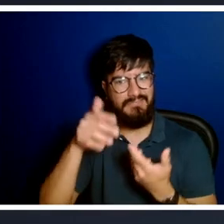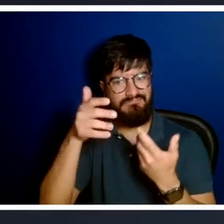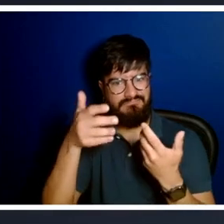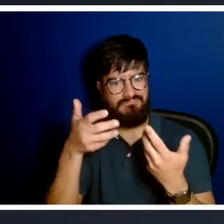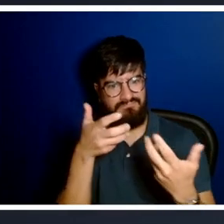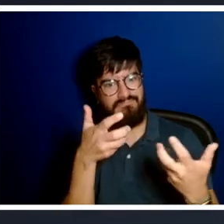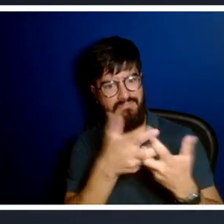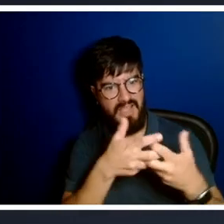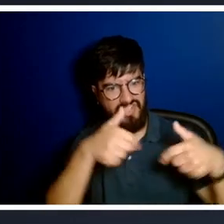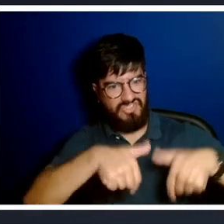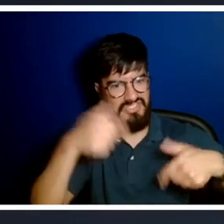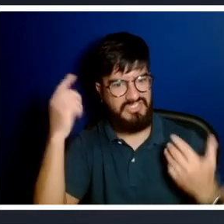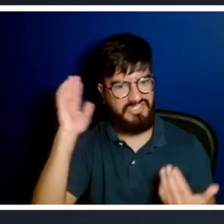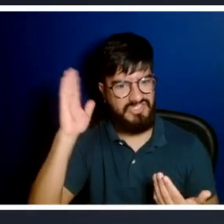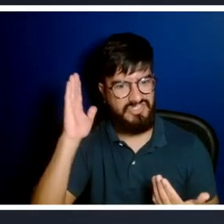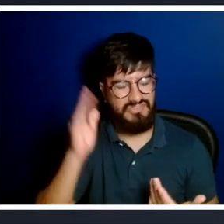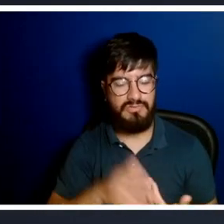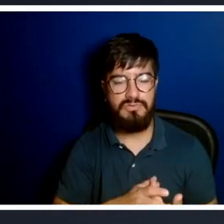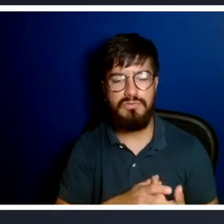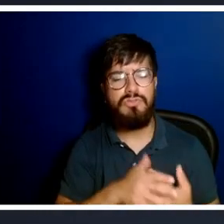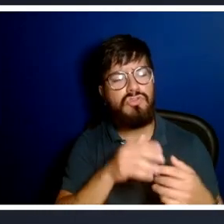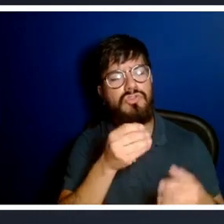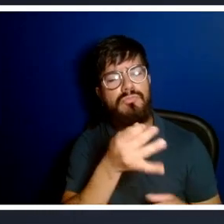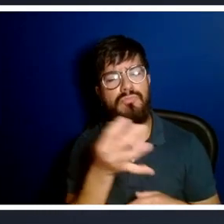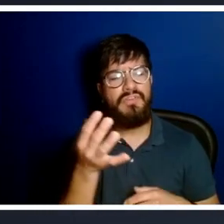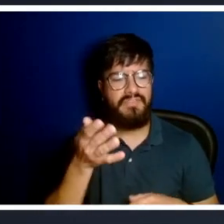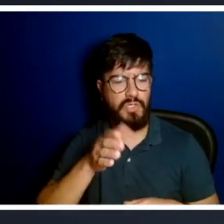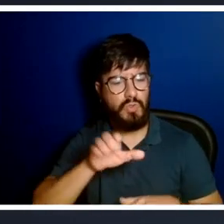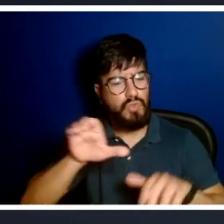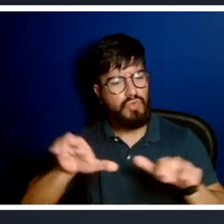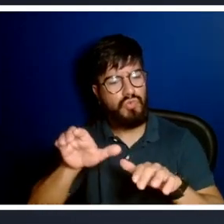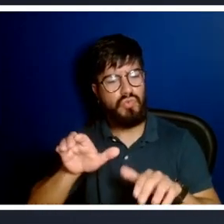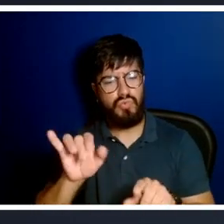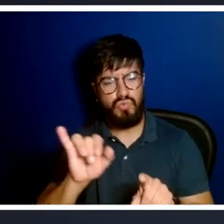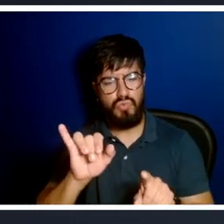But I did want to mention a few of the other things that we do that engage with educators